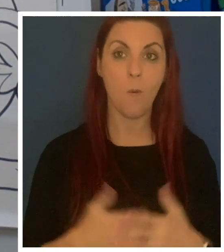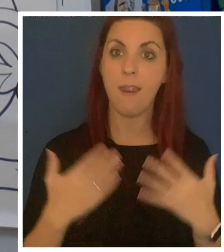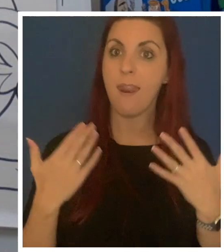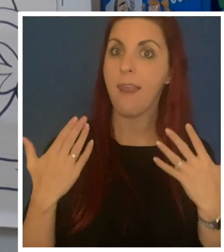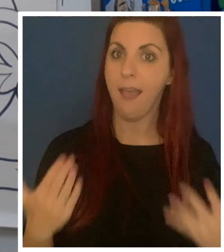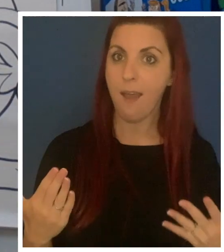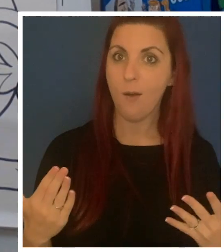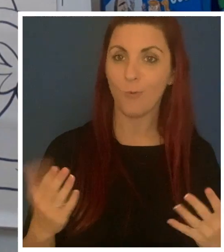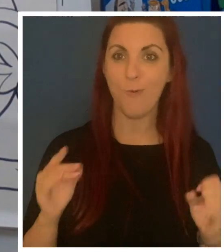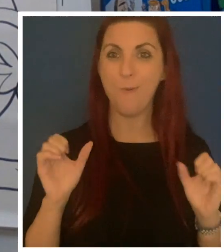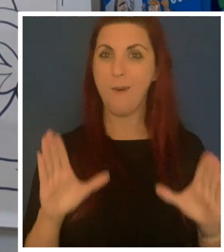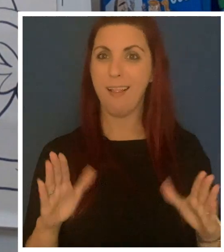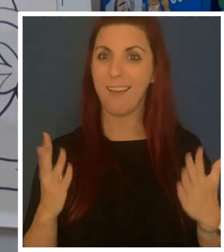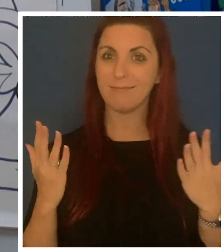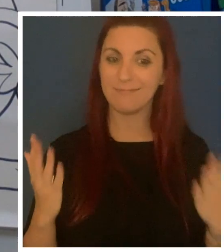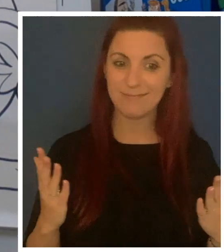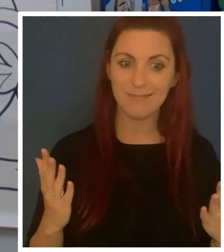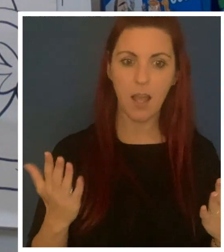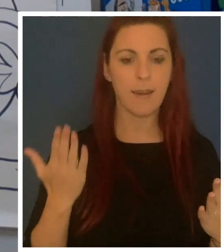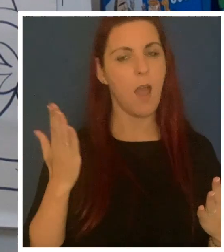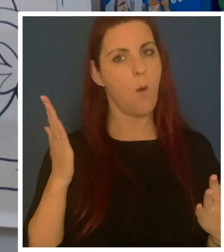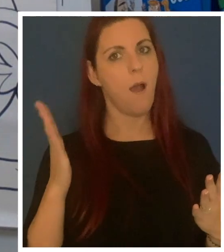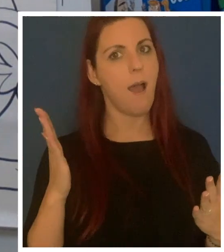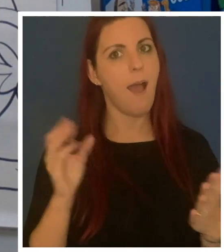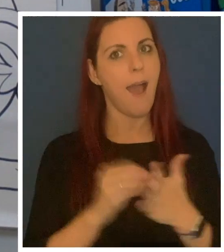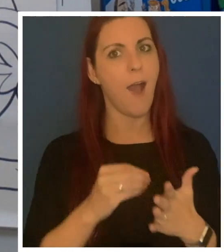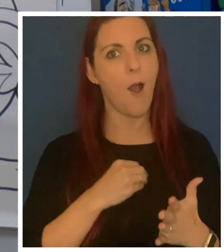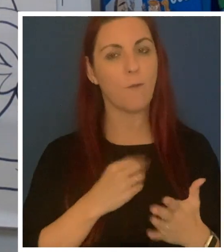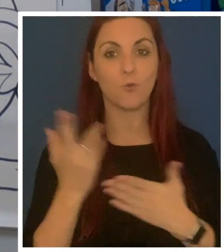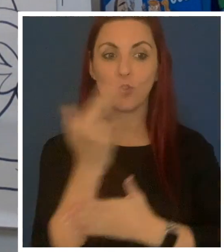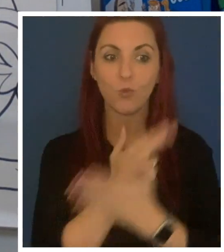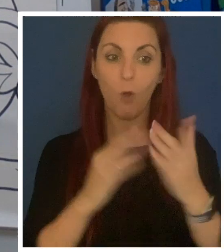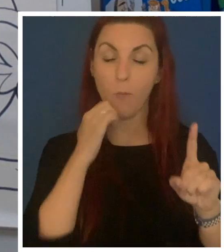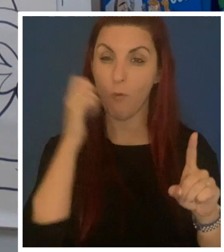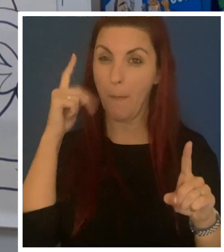Cool, now, we have to draw because this is Guzzler the monster, the last